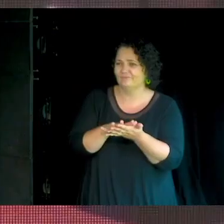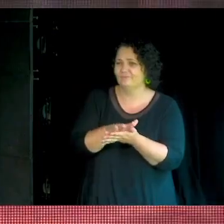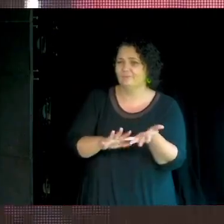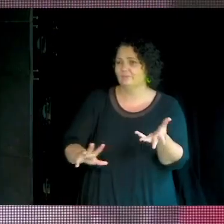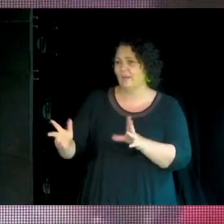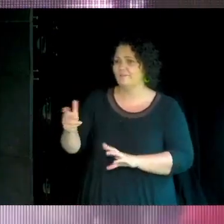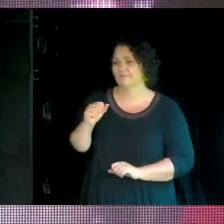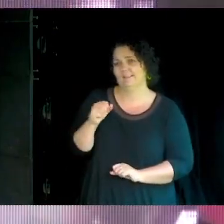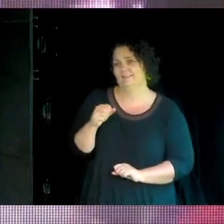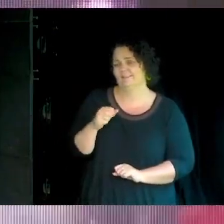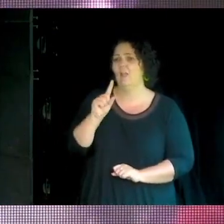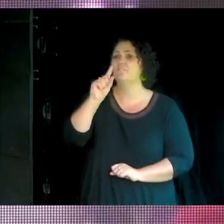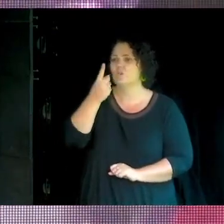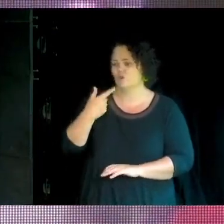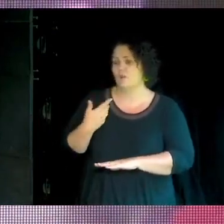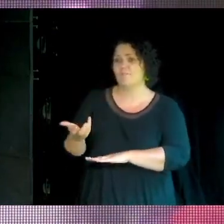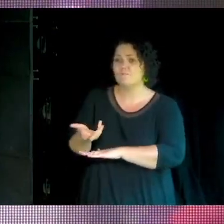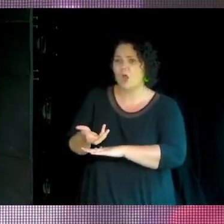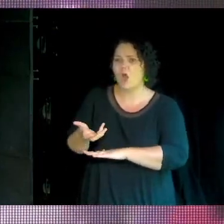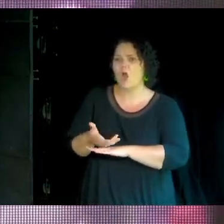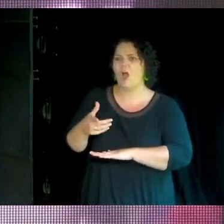I'm going to fry is the claw because as I say they have got a lot of meat